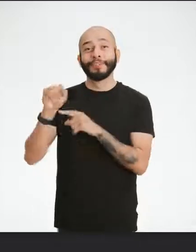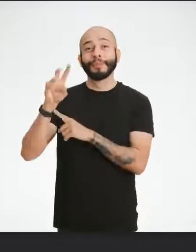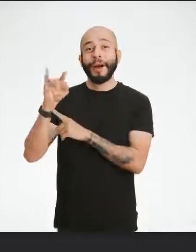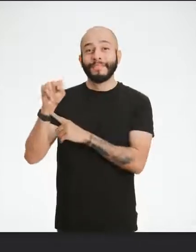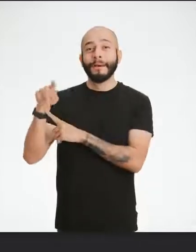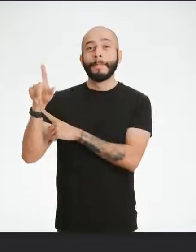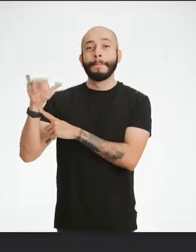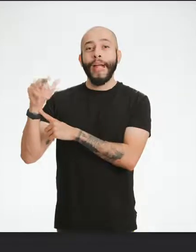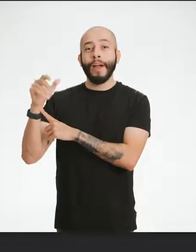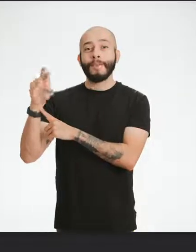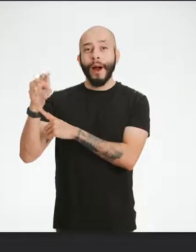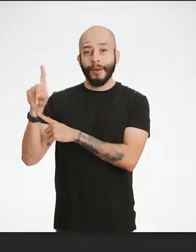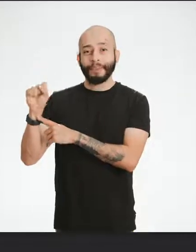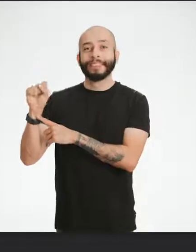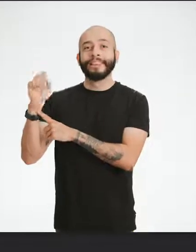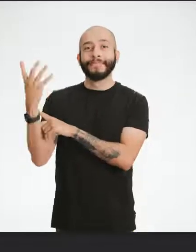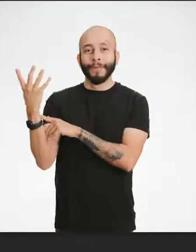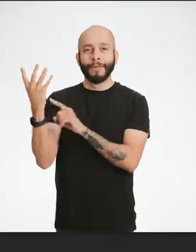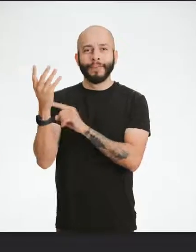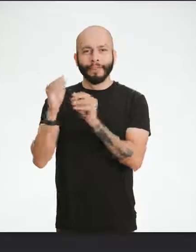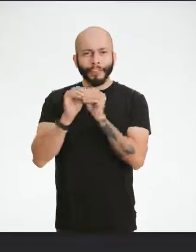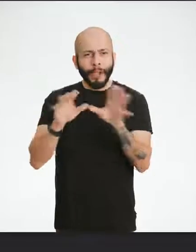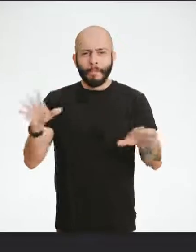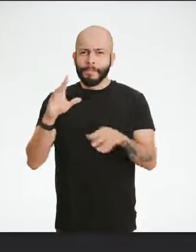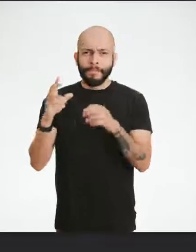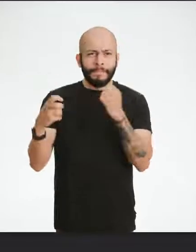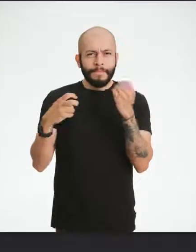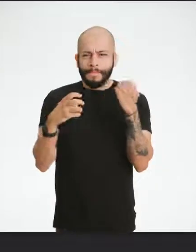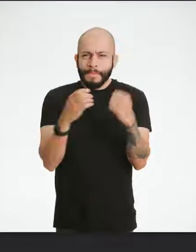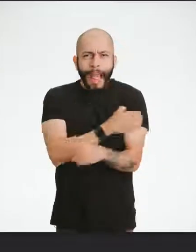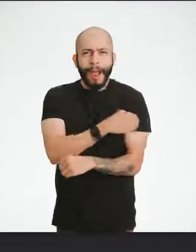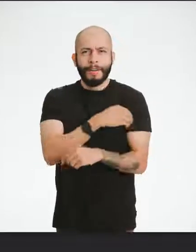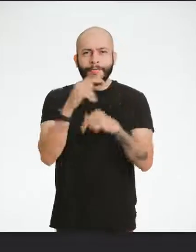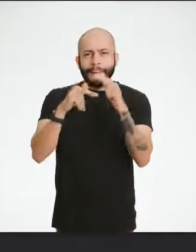Last fall, Swift Playgrounds 4 shipped with the power to build apps and submit them directly